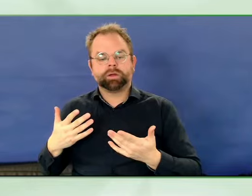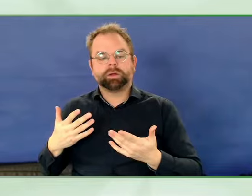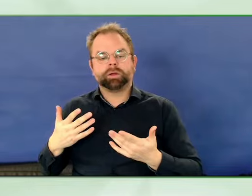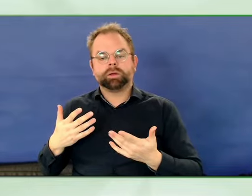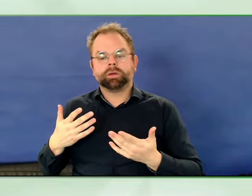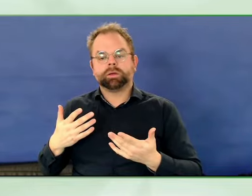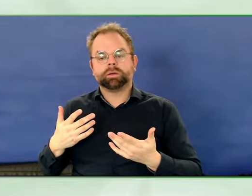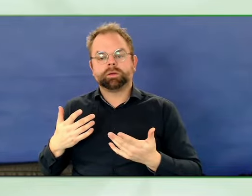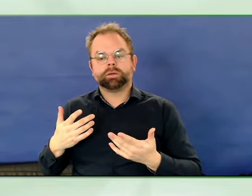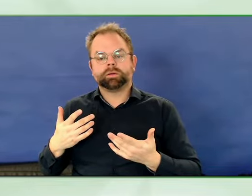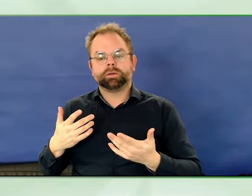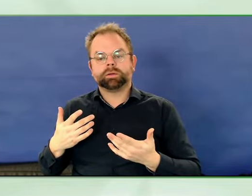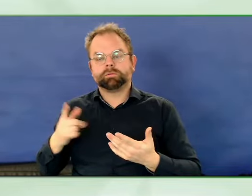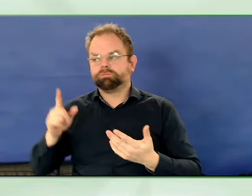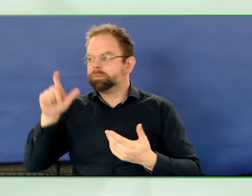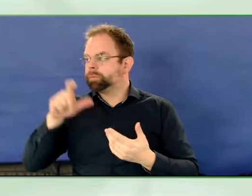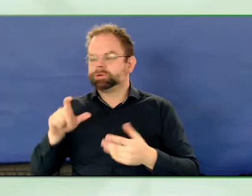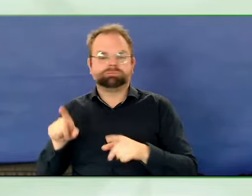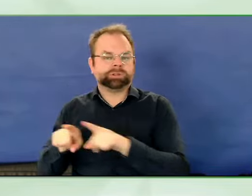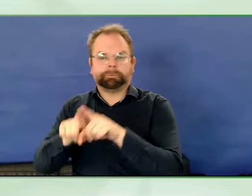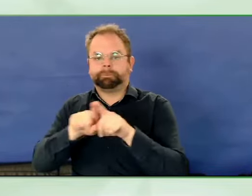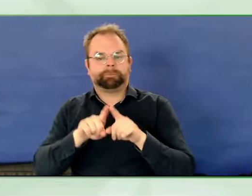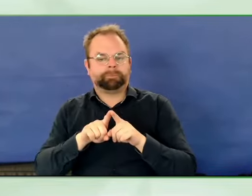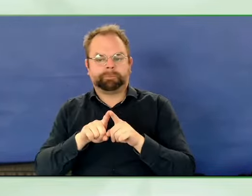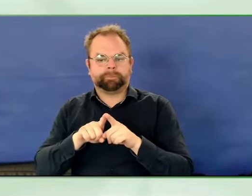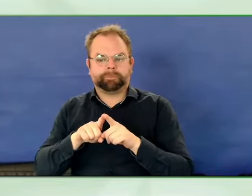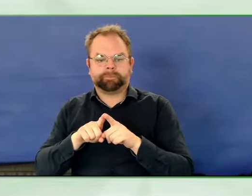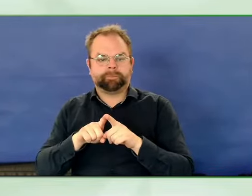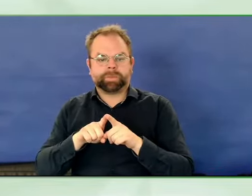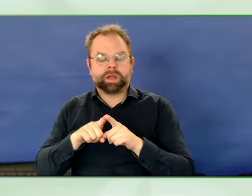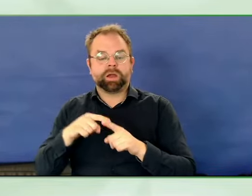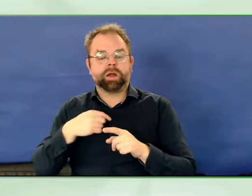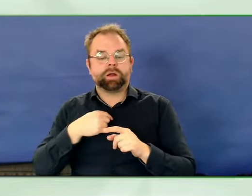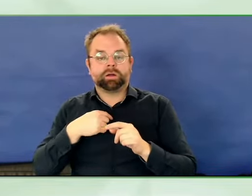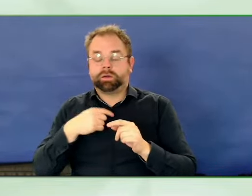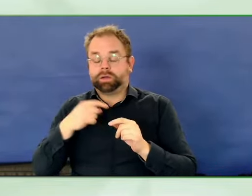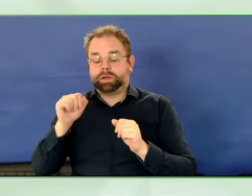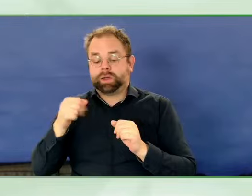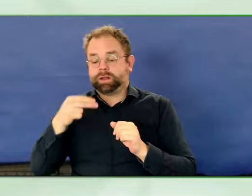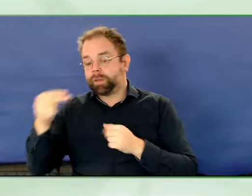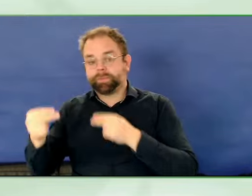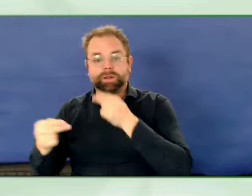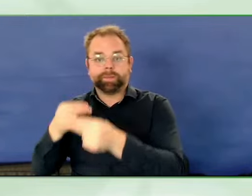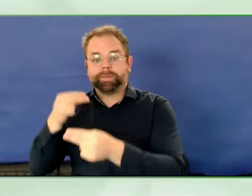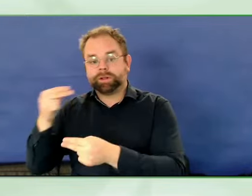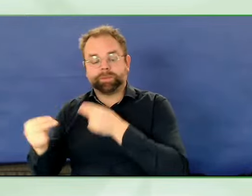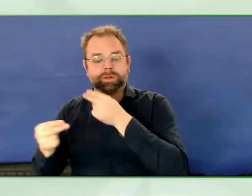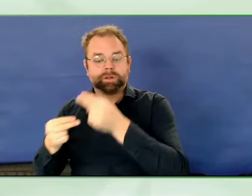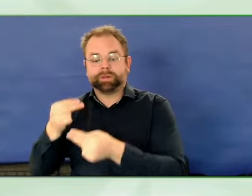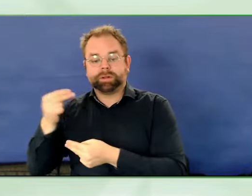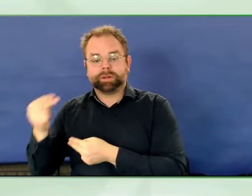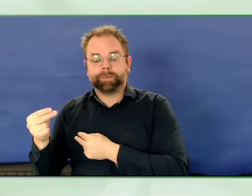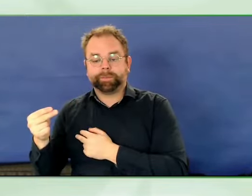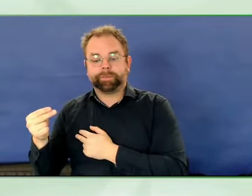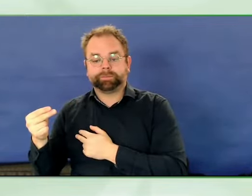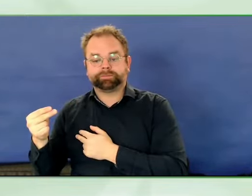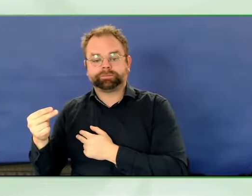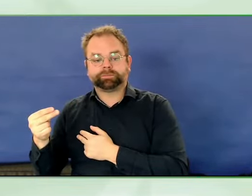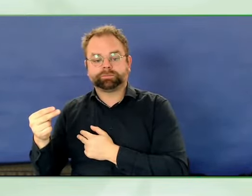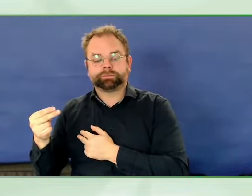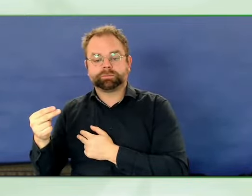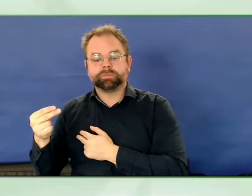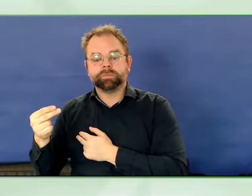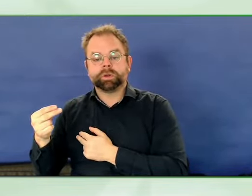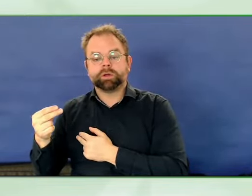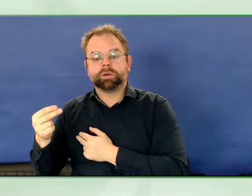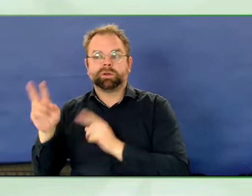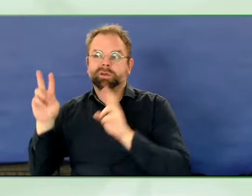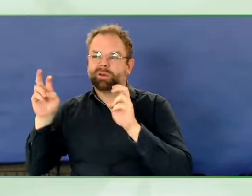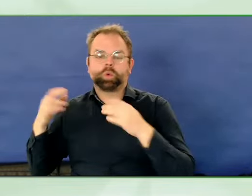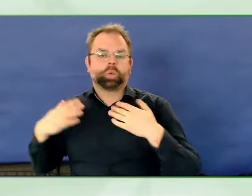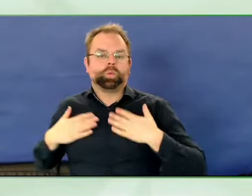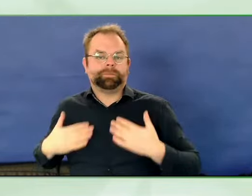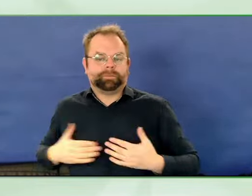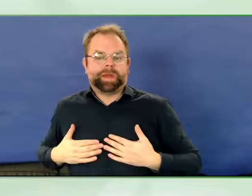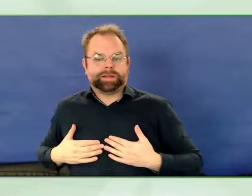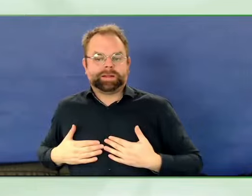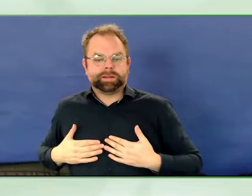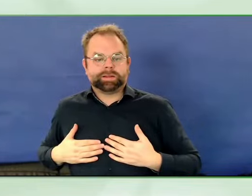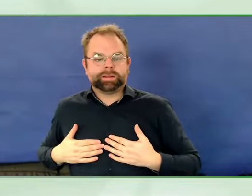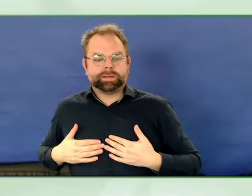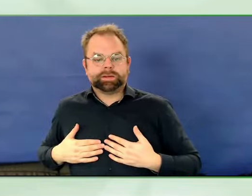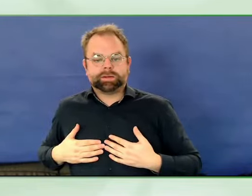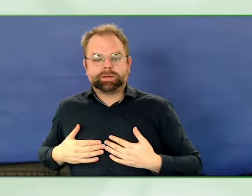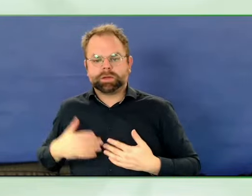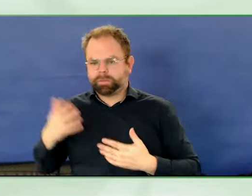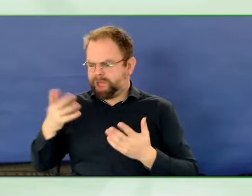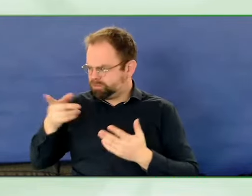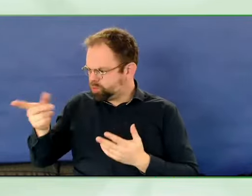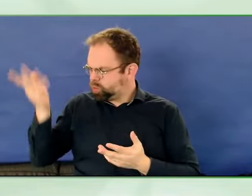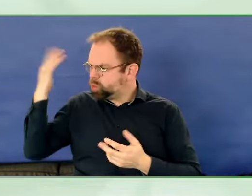you had a single moment of insight or was a group of things that leading to the idea